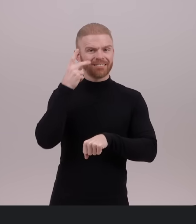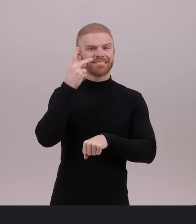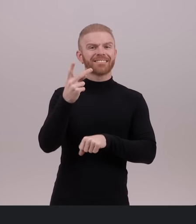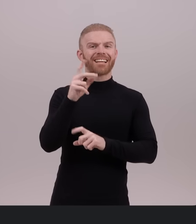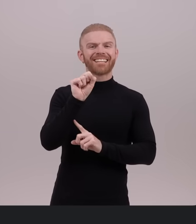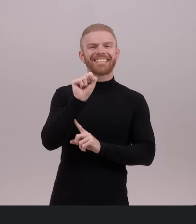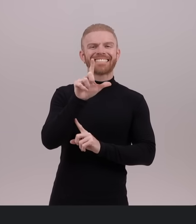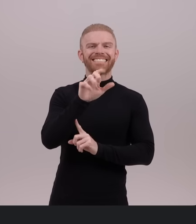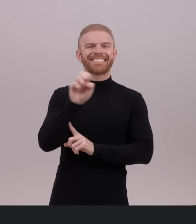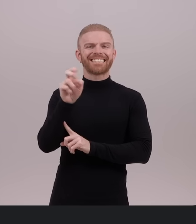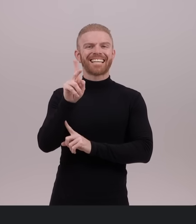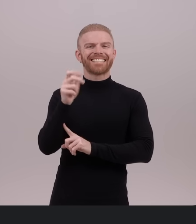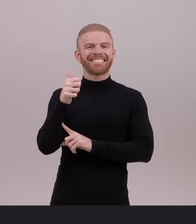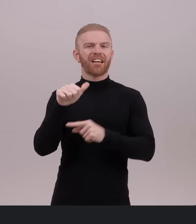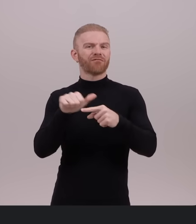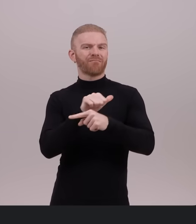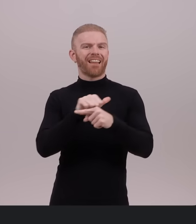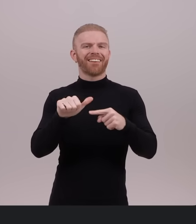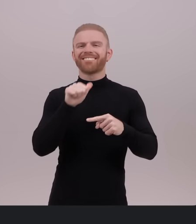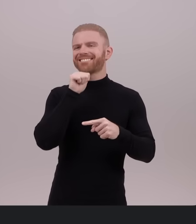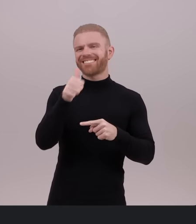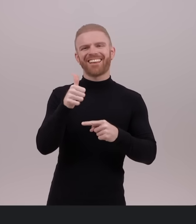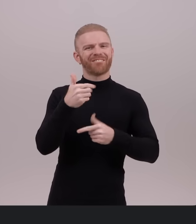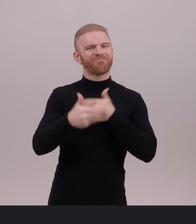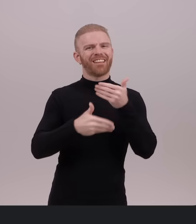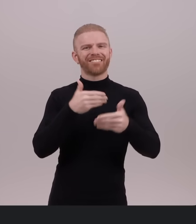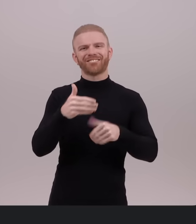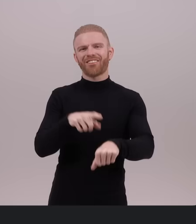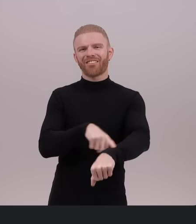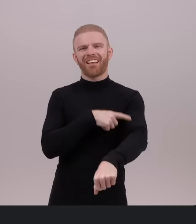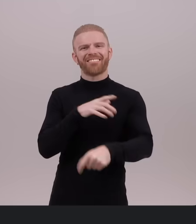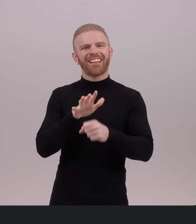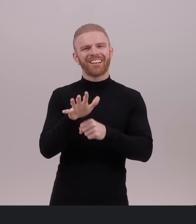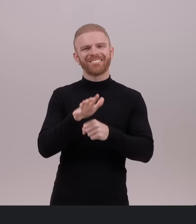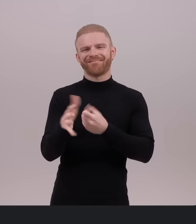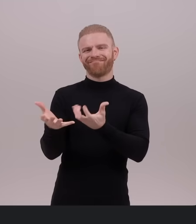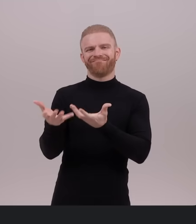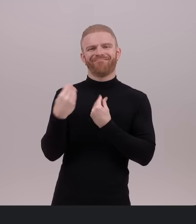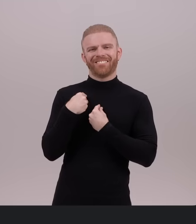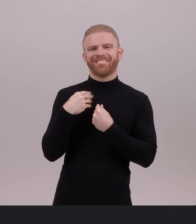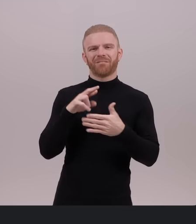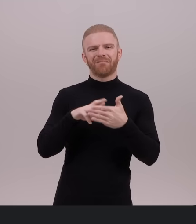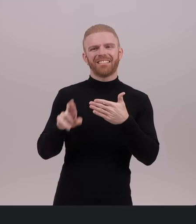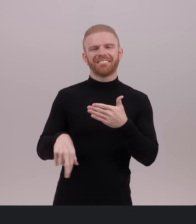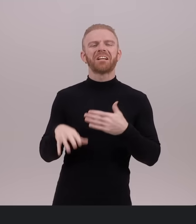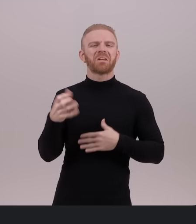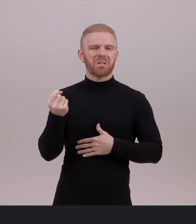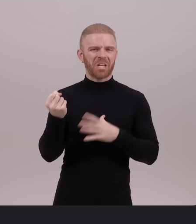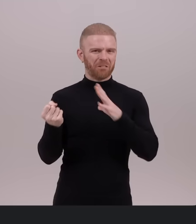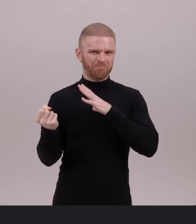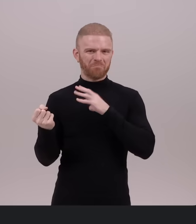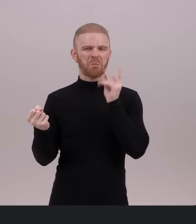long enough for us to actually get meaningful results so let's come back in a couple of seconds. Sure. We have some time.